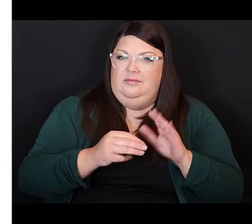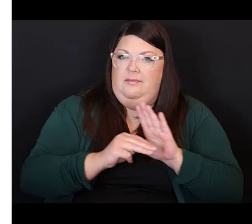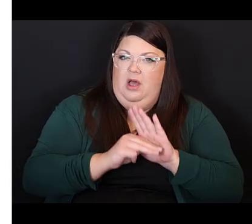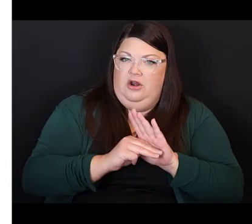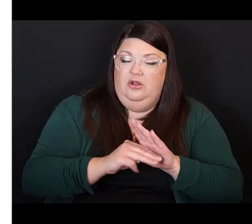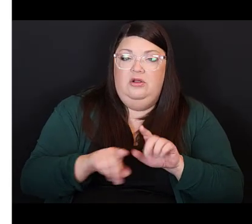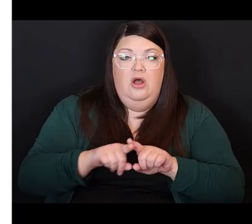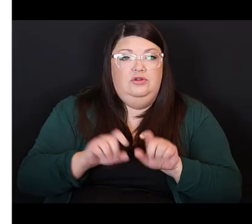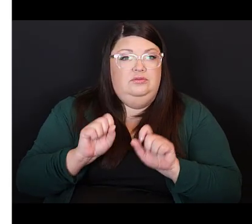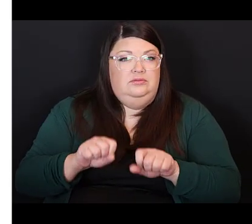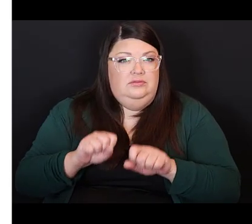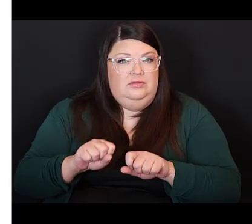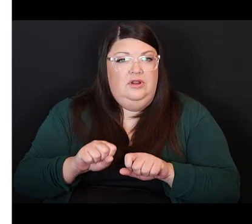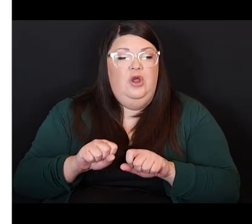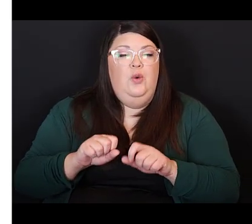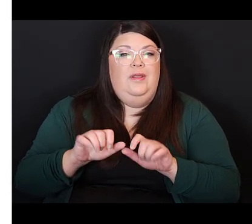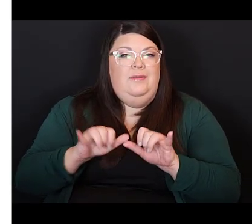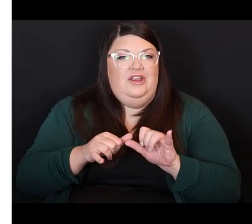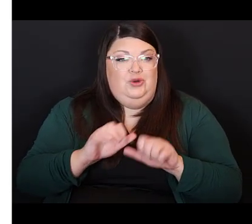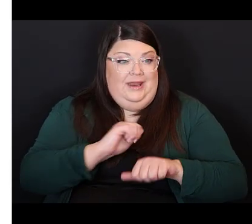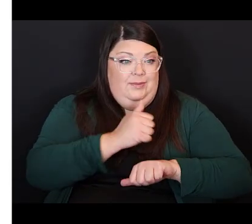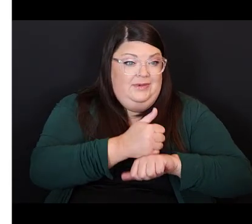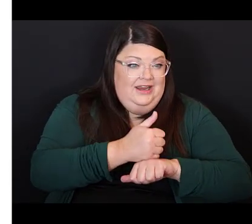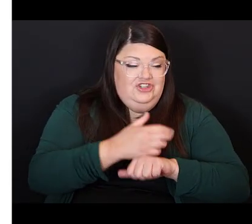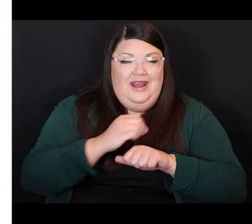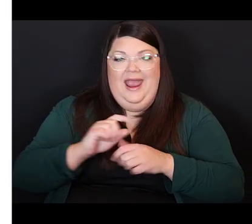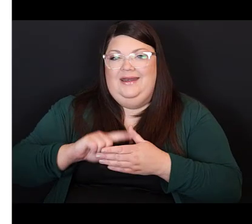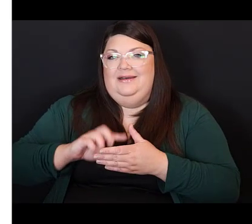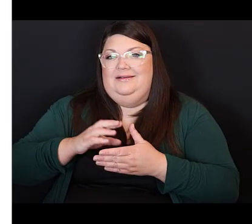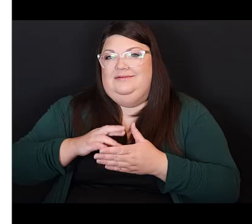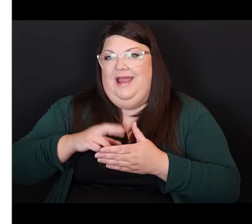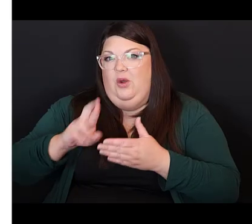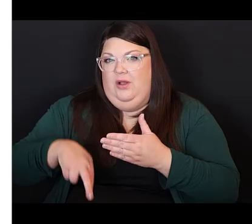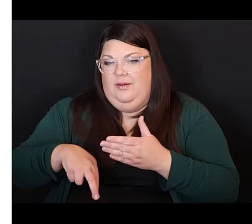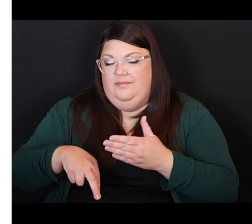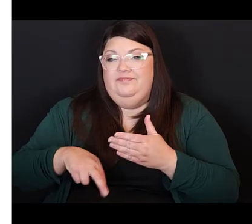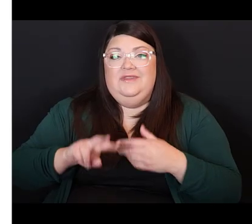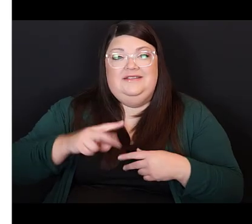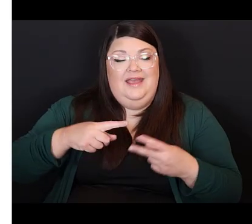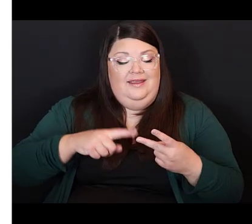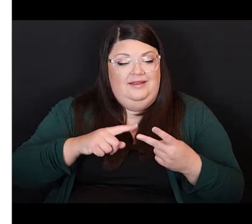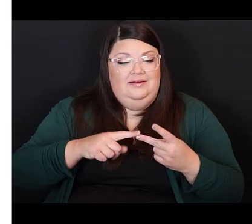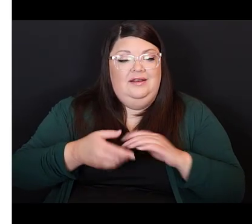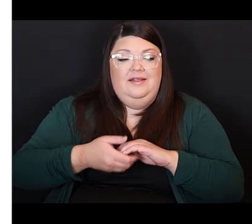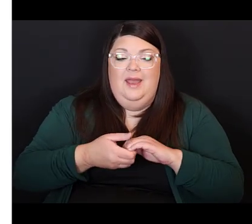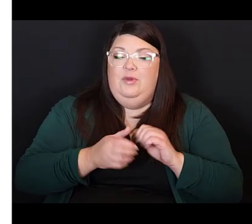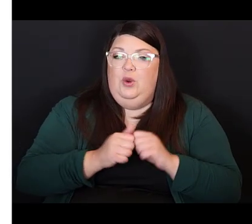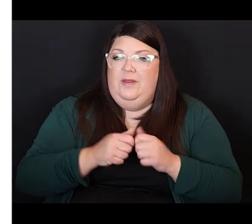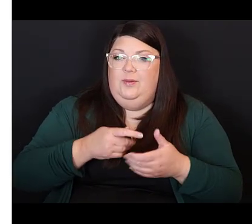measuring both implementation and outcomes. Second, collaborate with the project team.